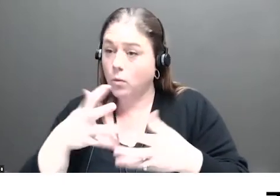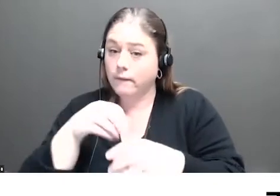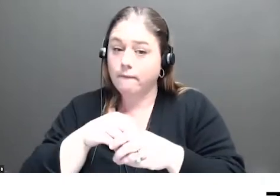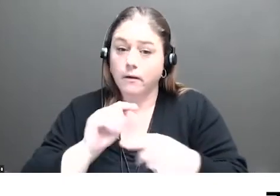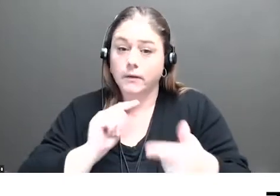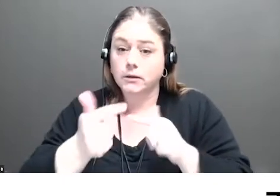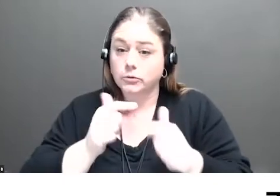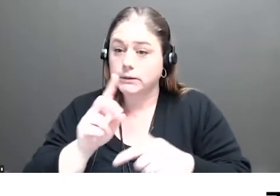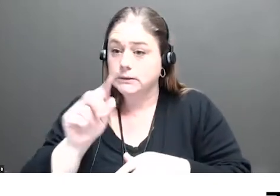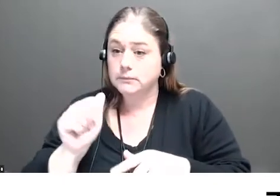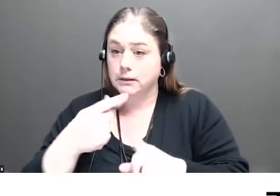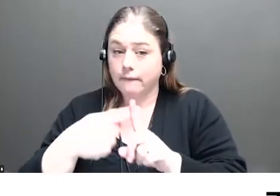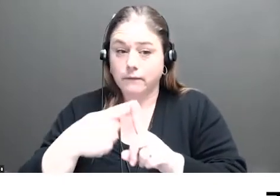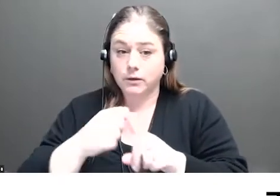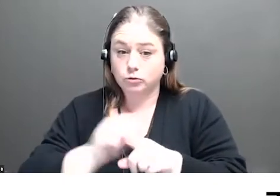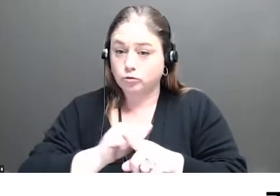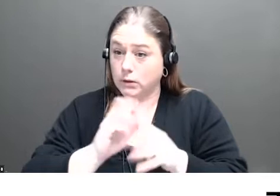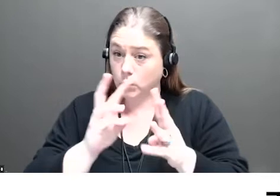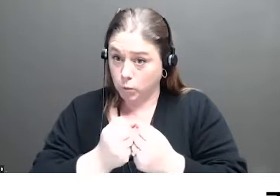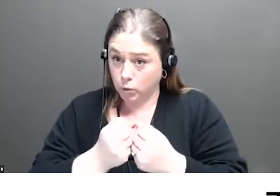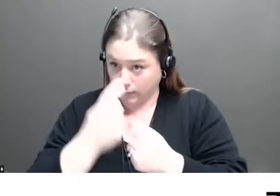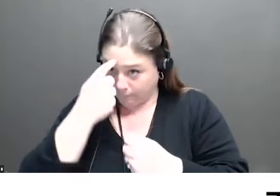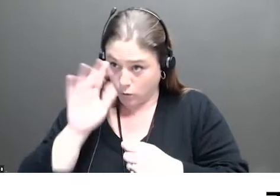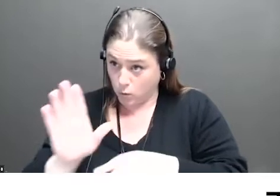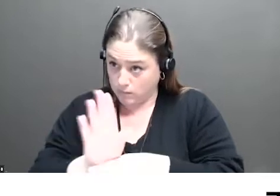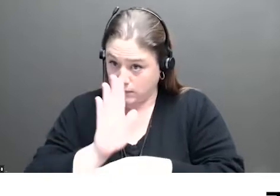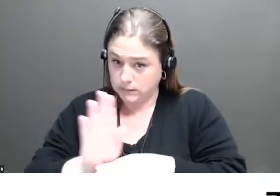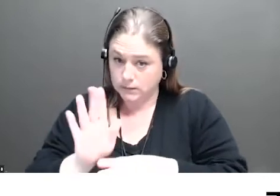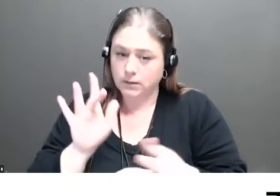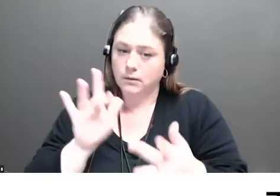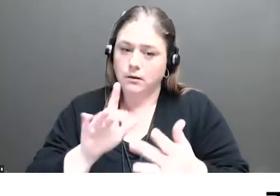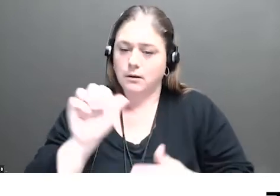Workshops delivered to your business, please contact the AEBC Toronto Chapter: